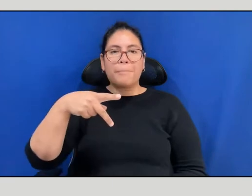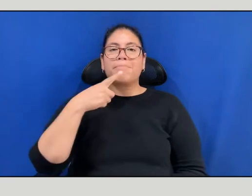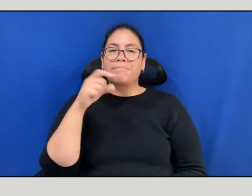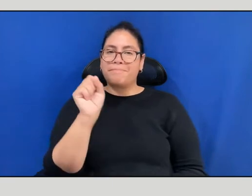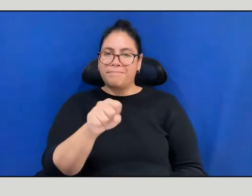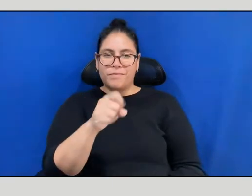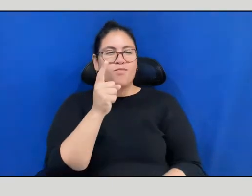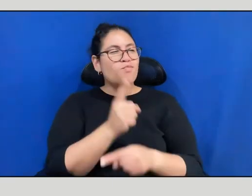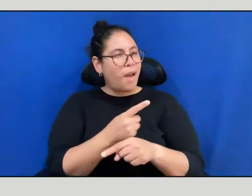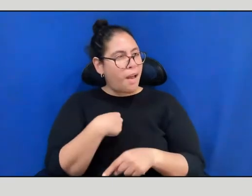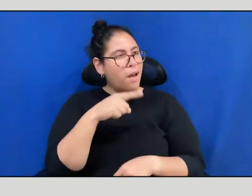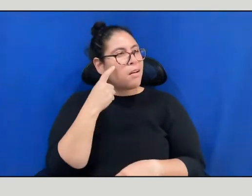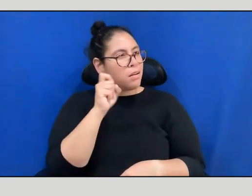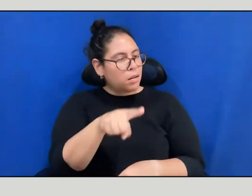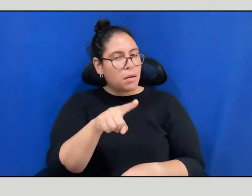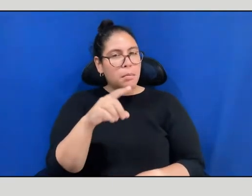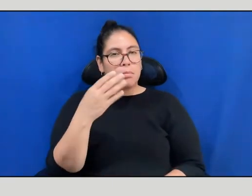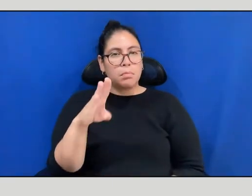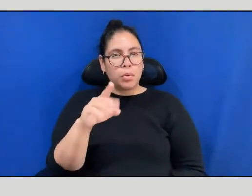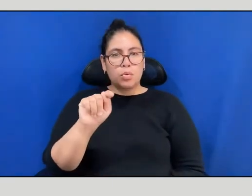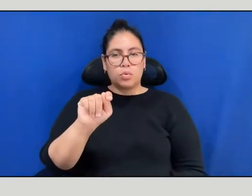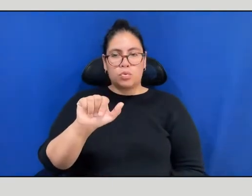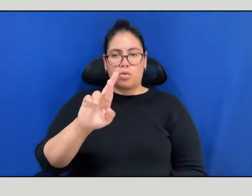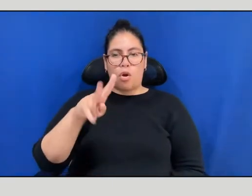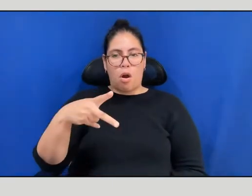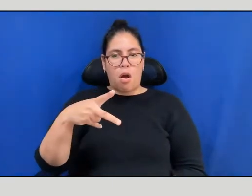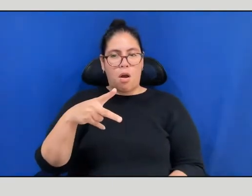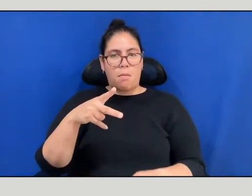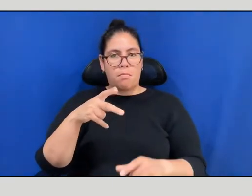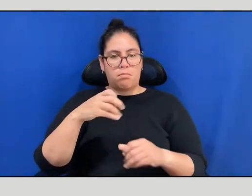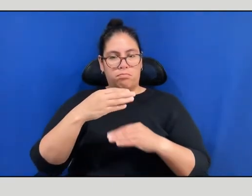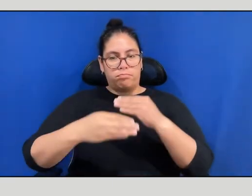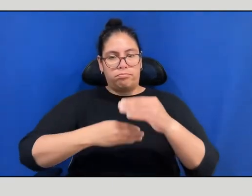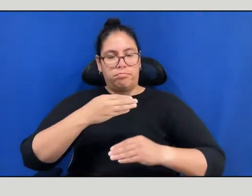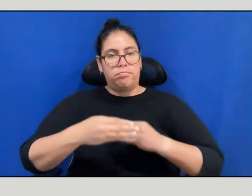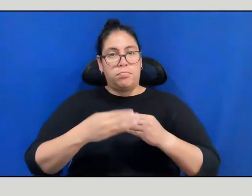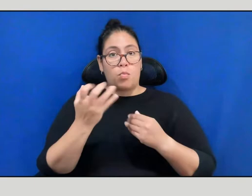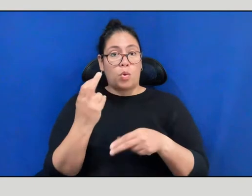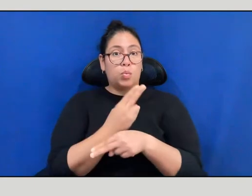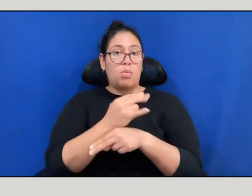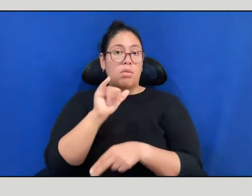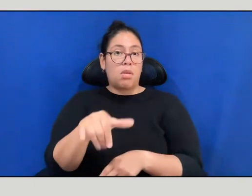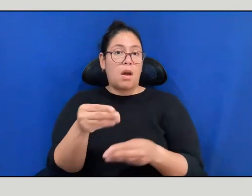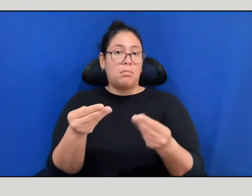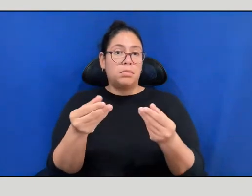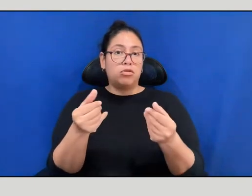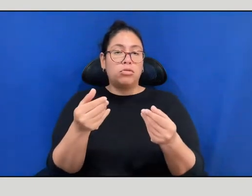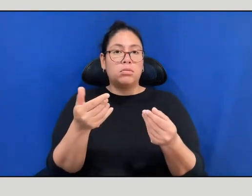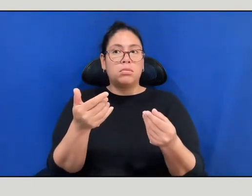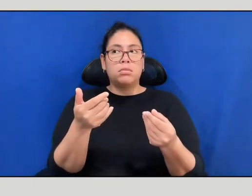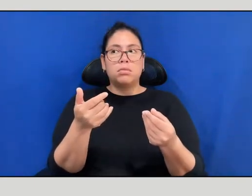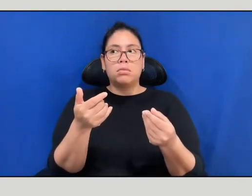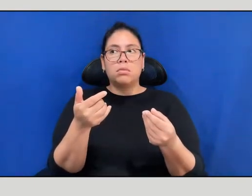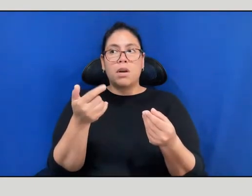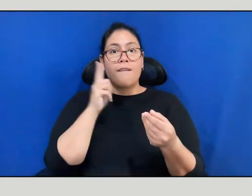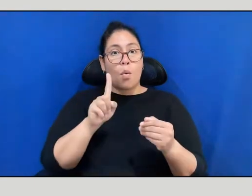Yeah, and with all of the intention, I want to use that material not only in the context of surviving or helping each other,